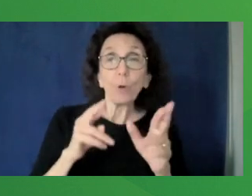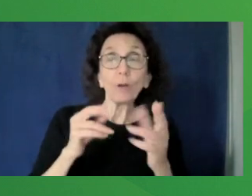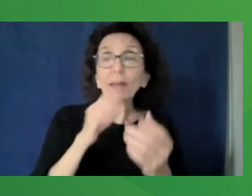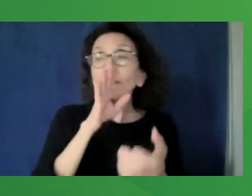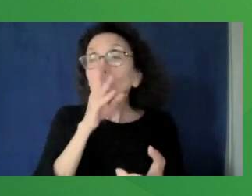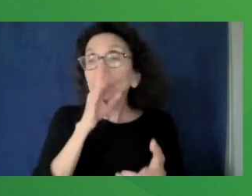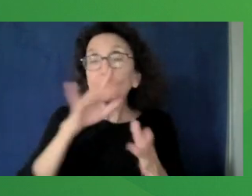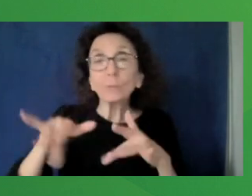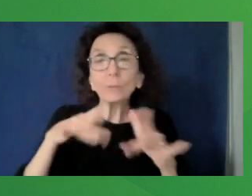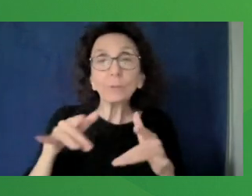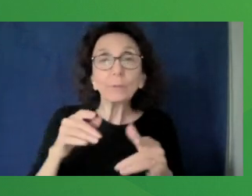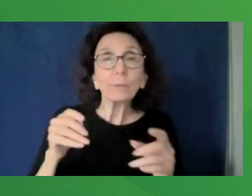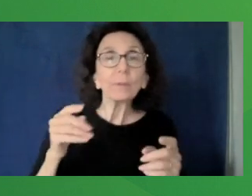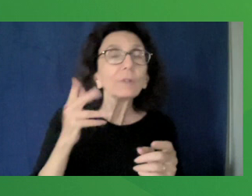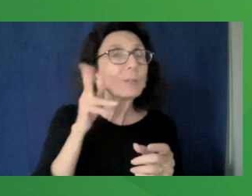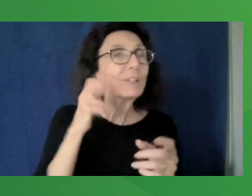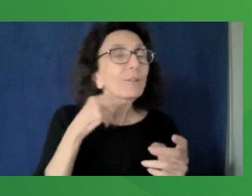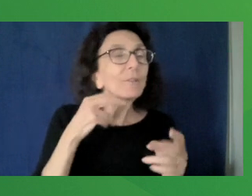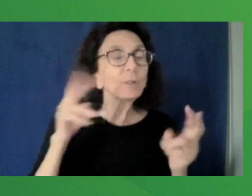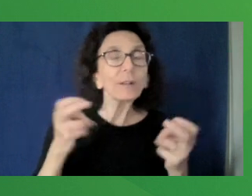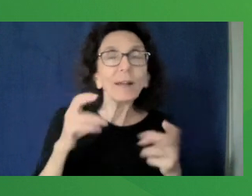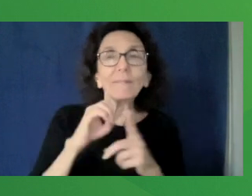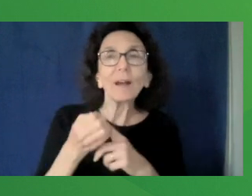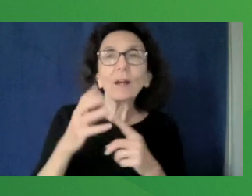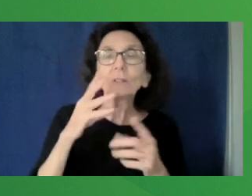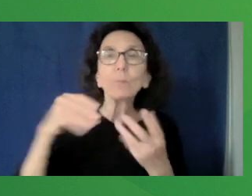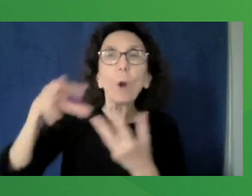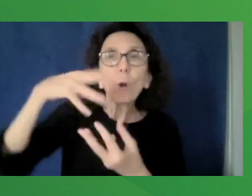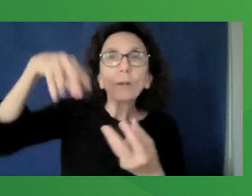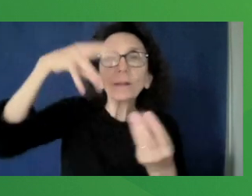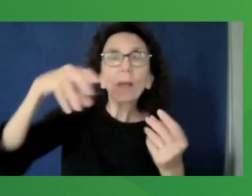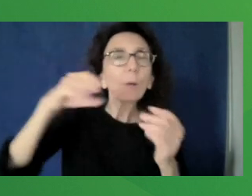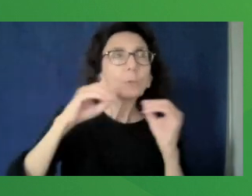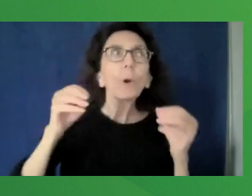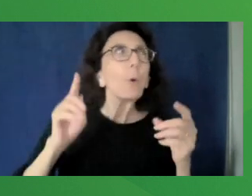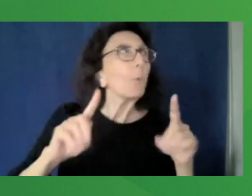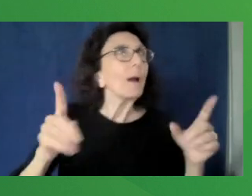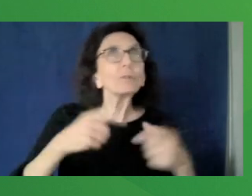The environment, smoke in the air, nowhere left to breathe, a lot of police around,